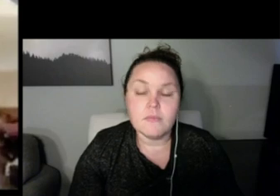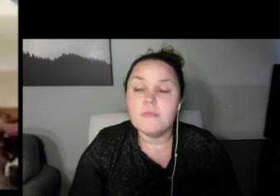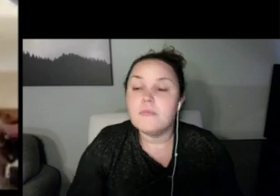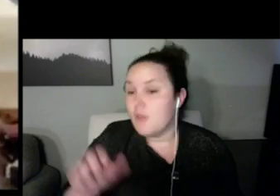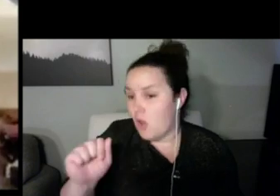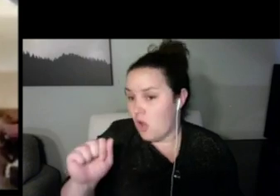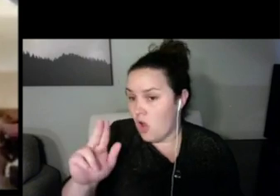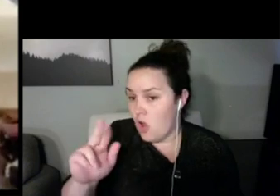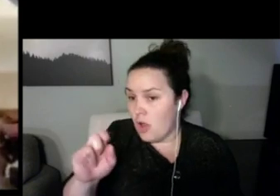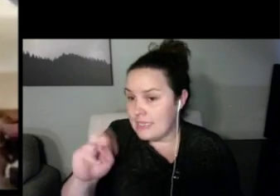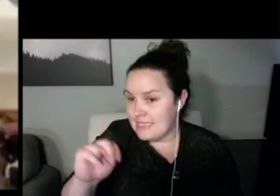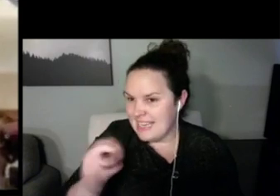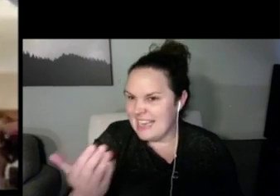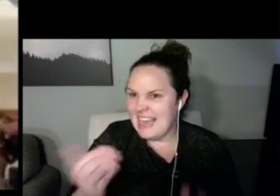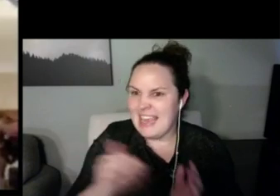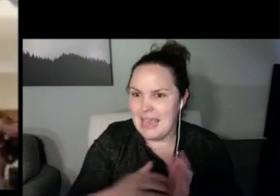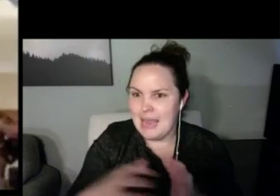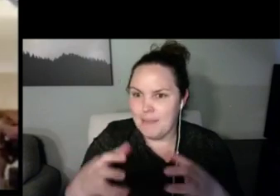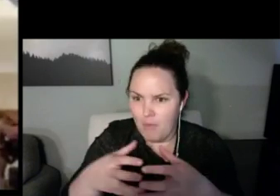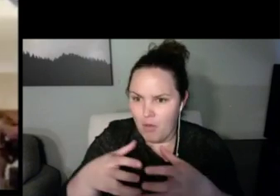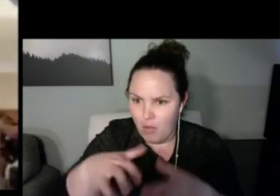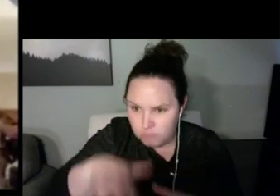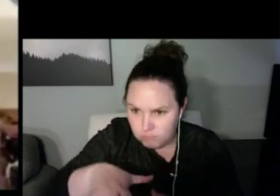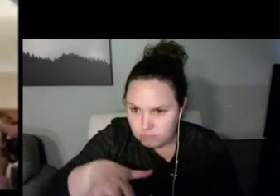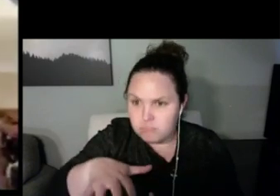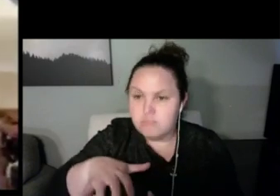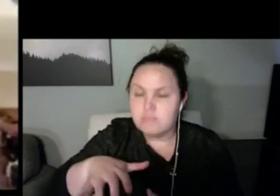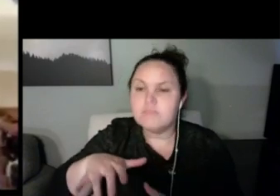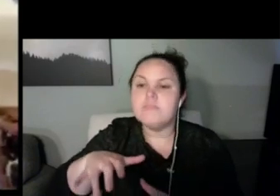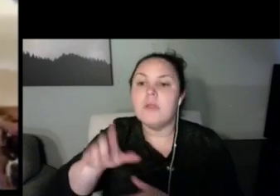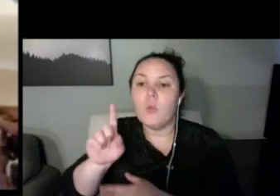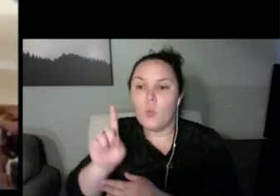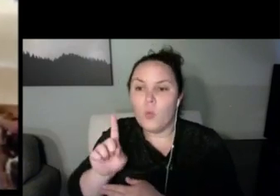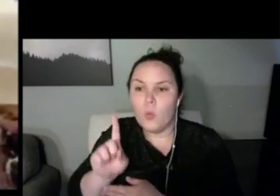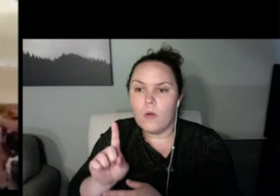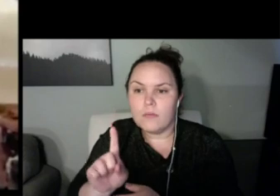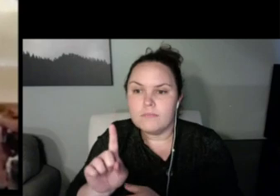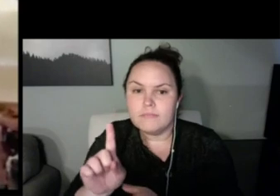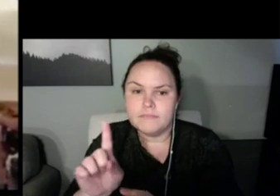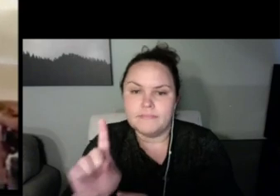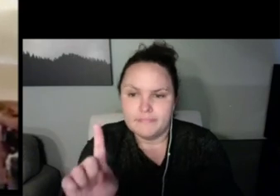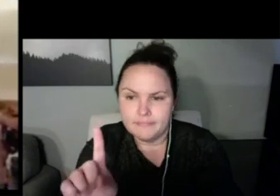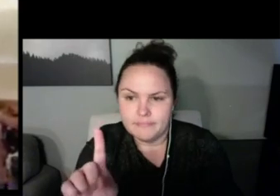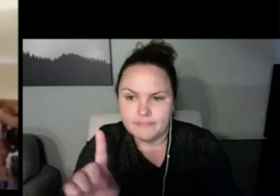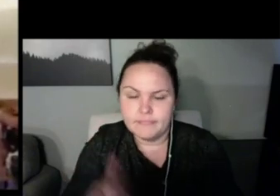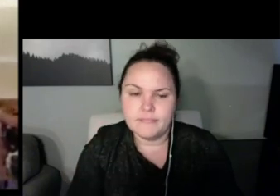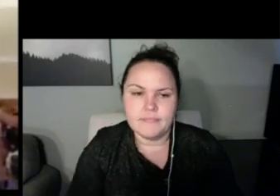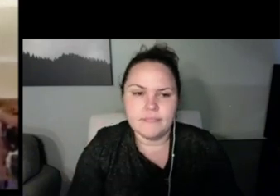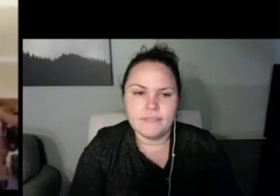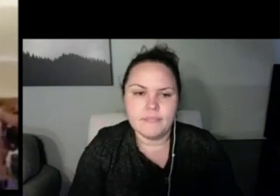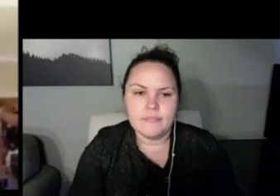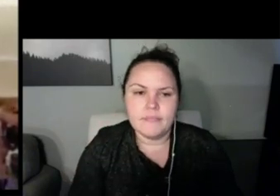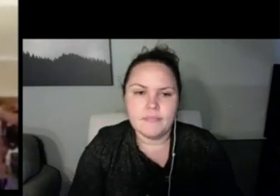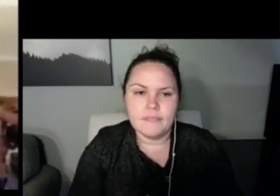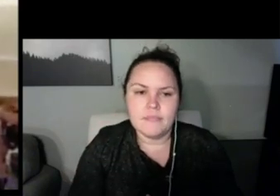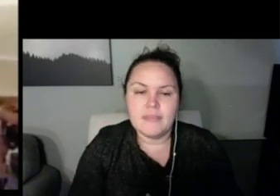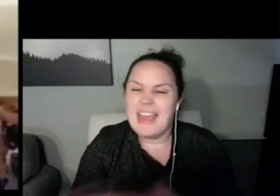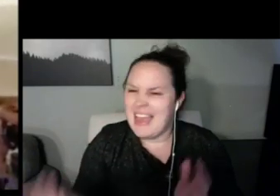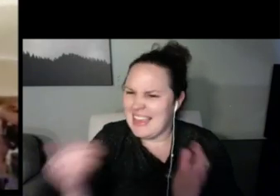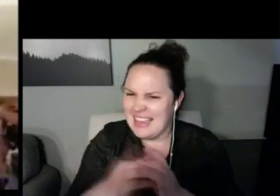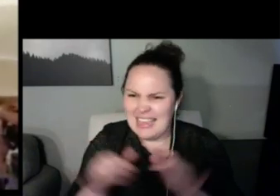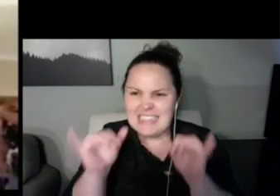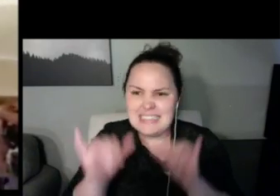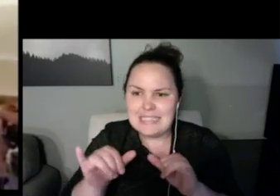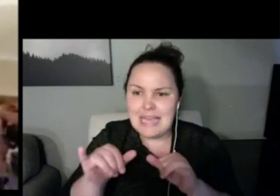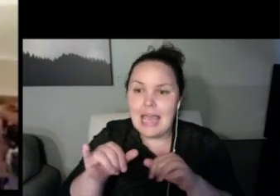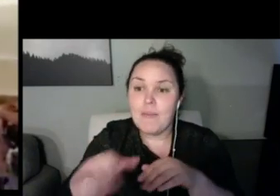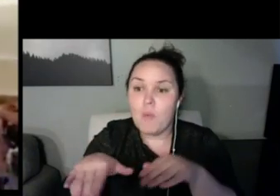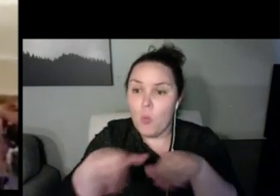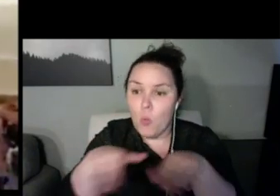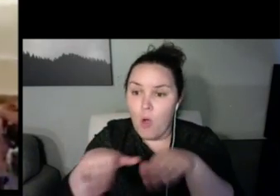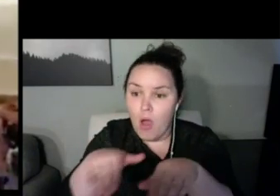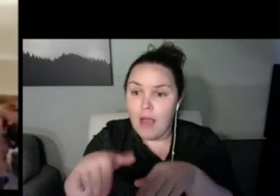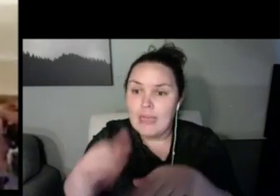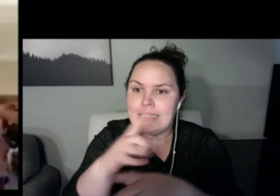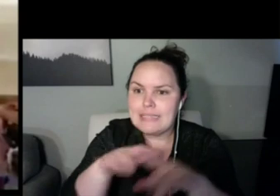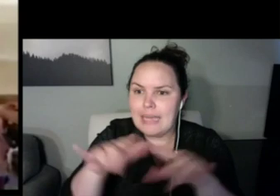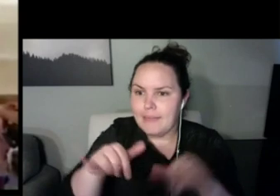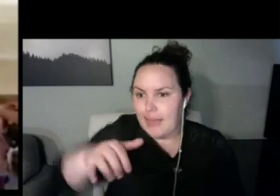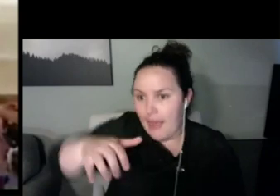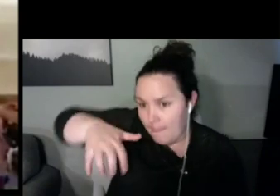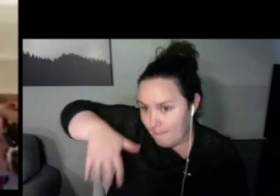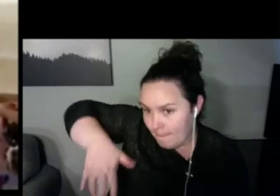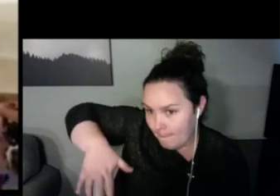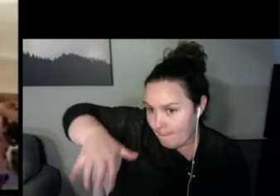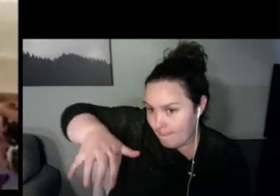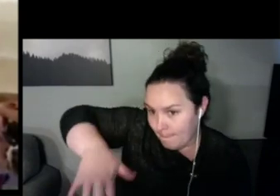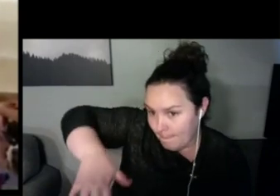me. But I told them, I said, you know, I don't